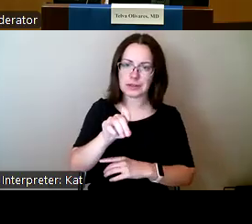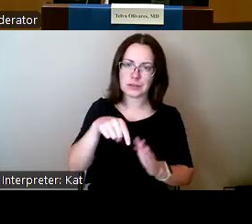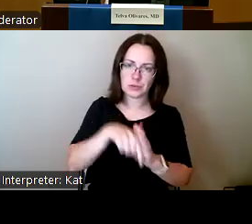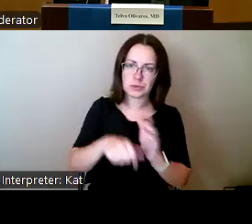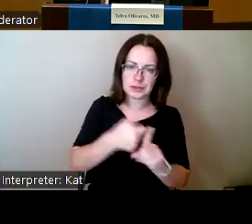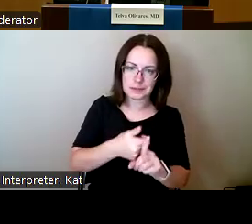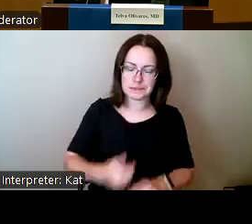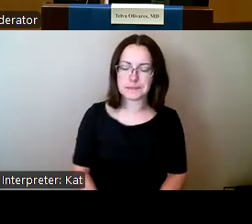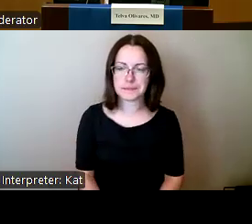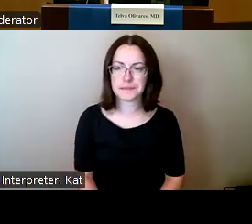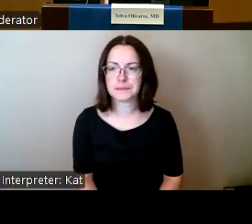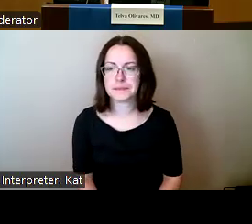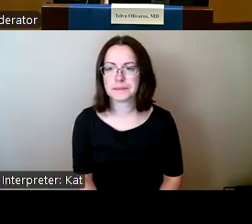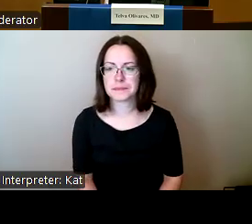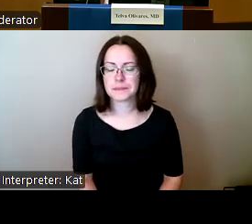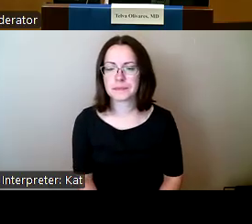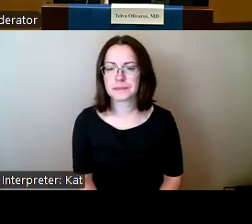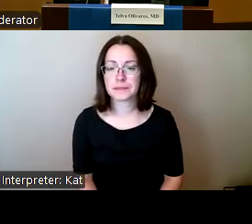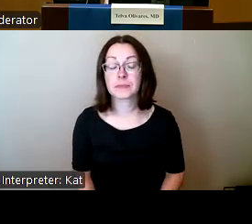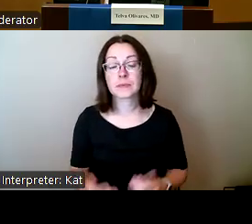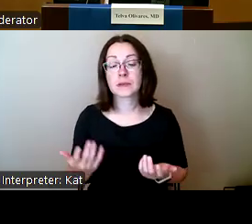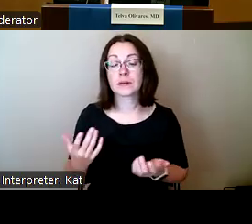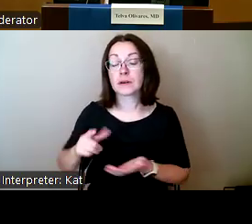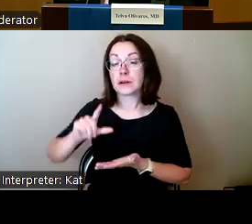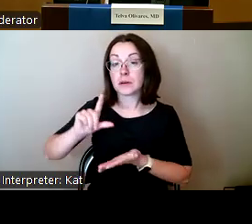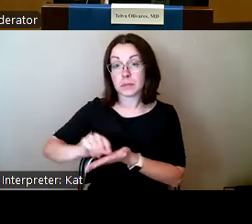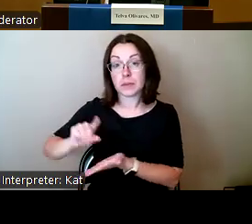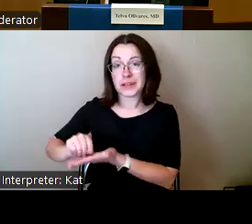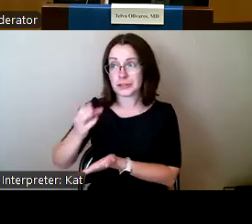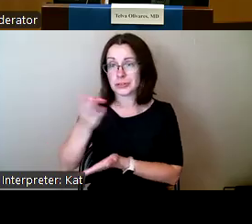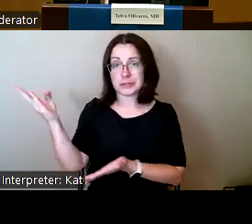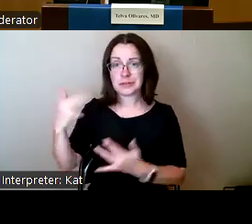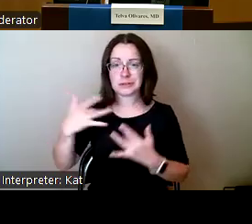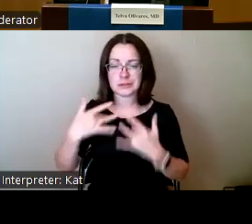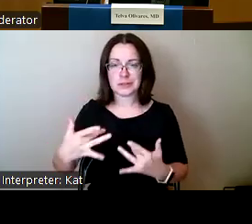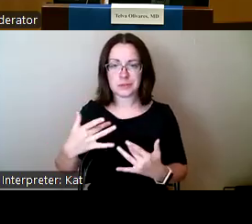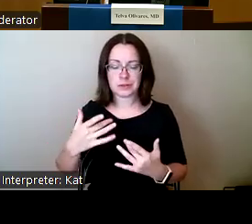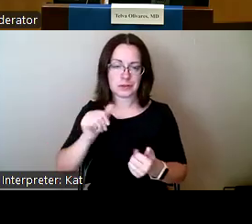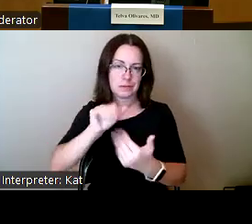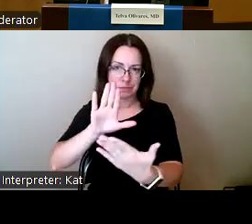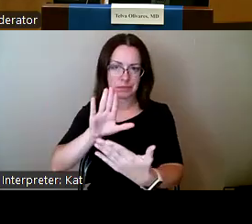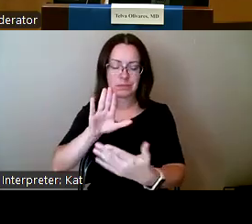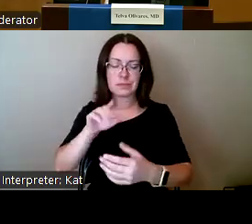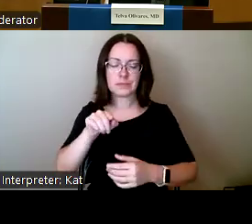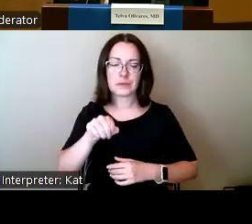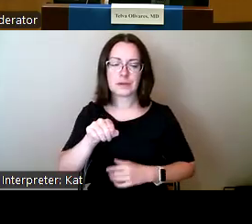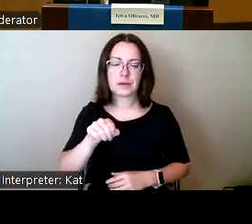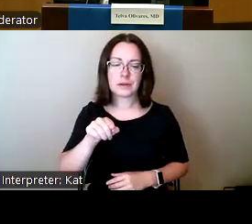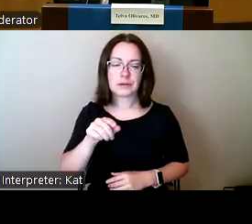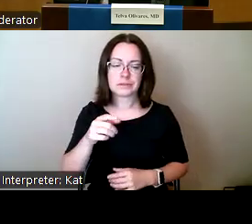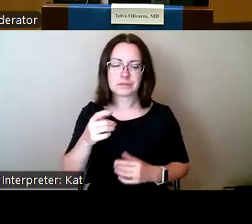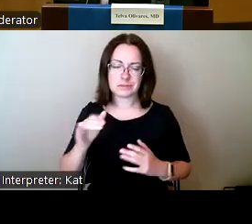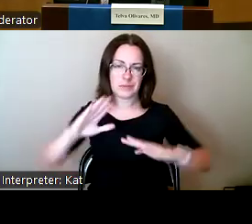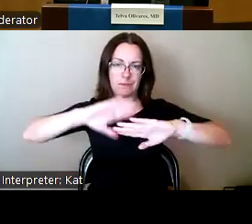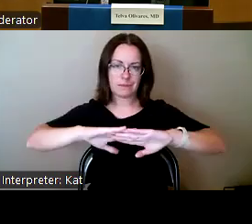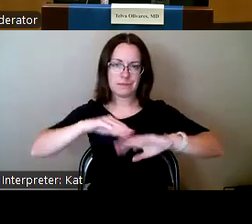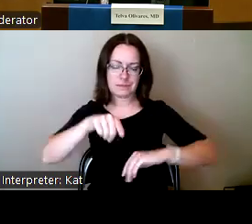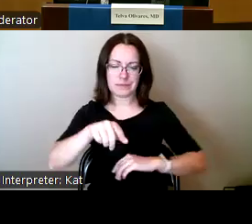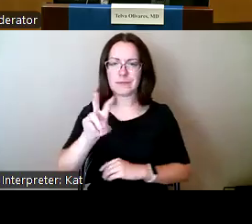typically presented in the in the literature um is of uh a ven diagram basically not this one but